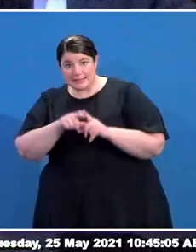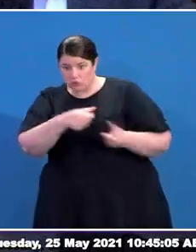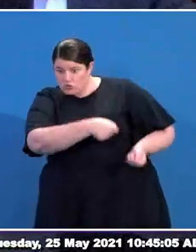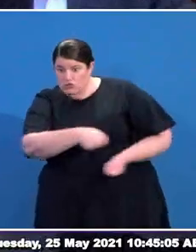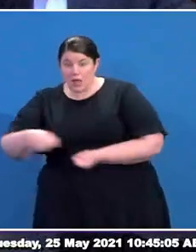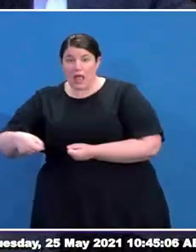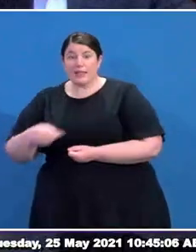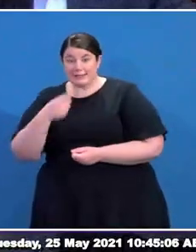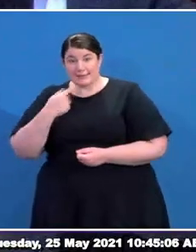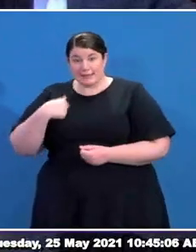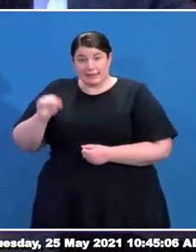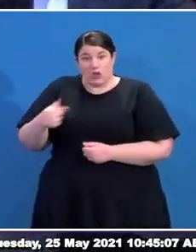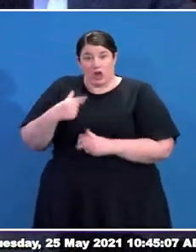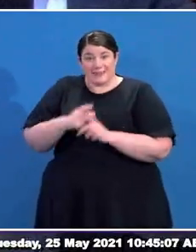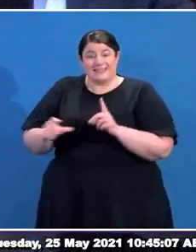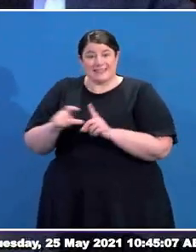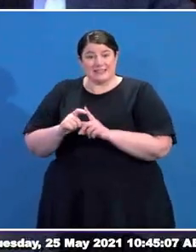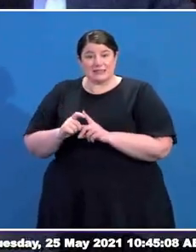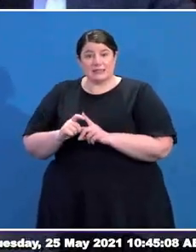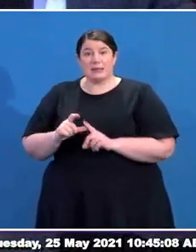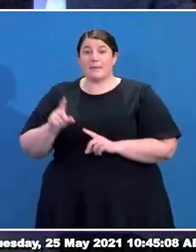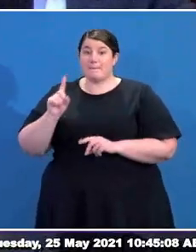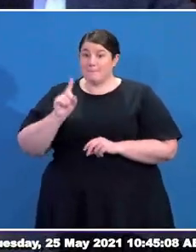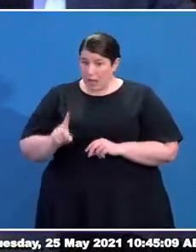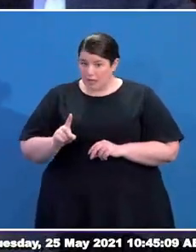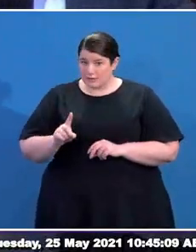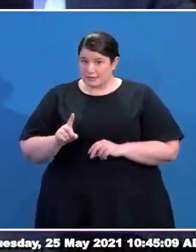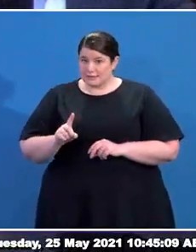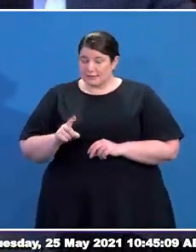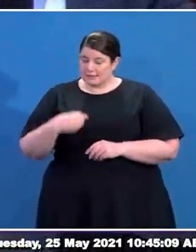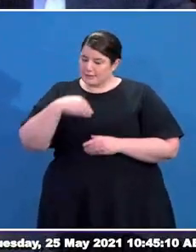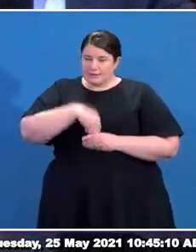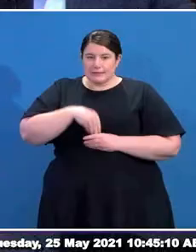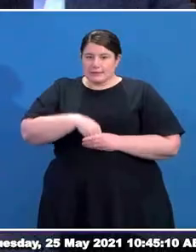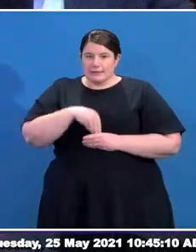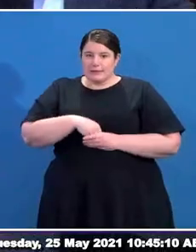but part of me, and I will just be speculating